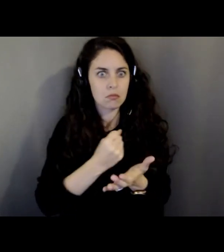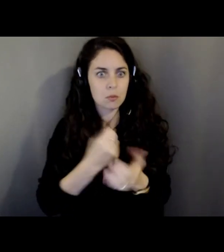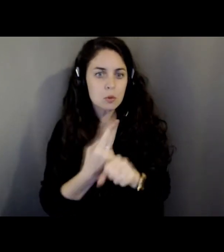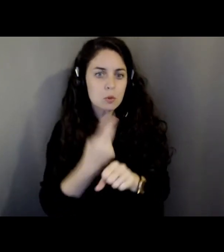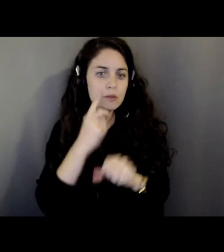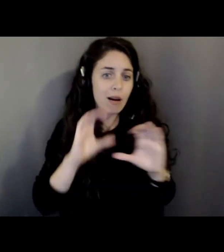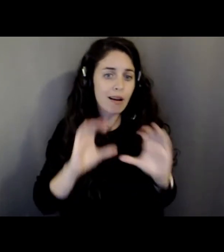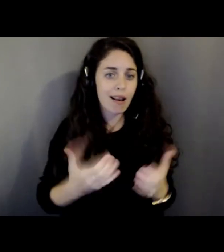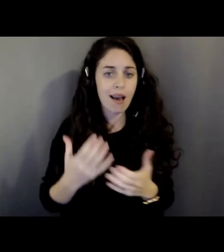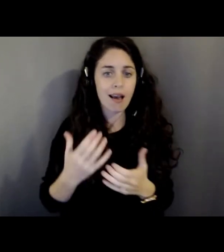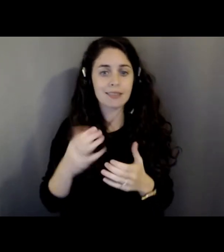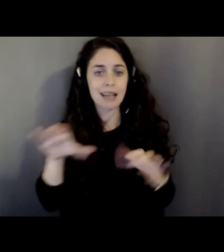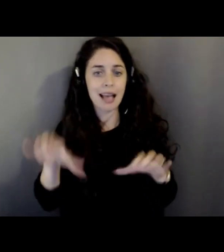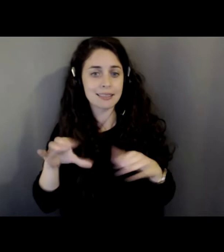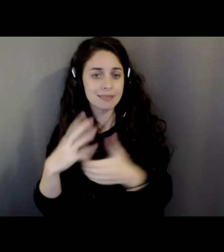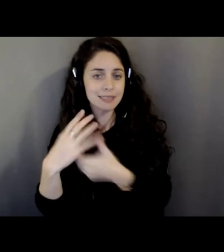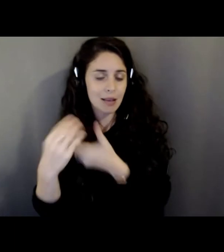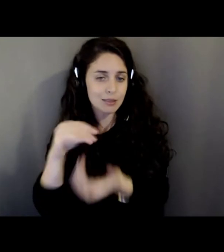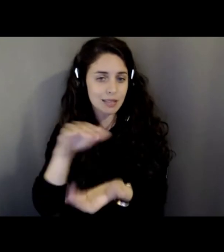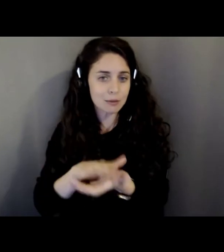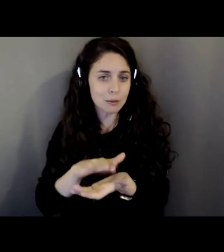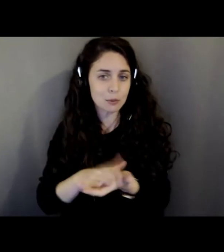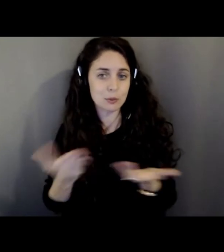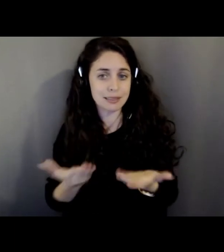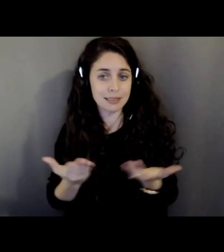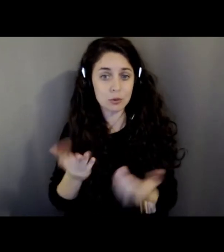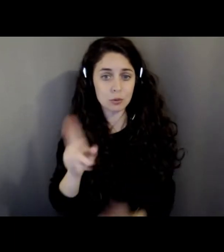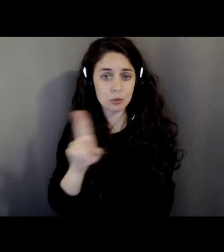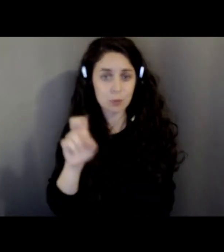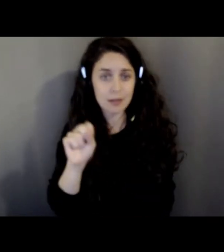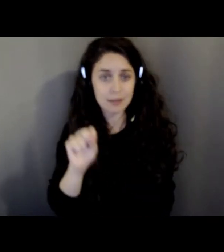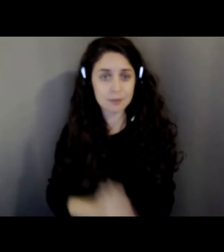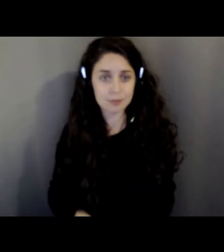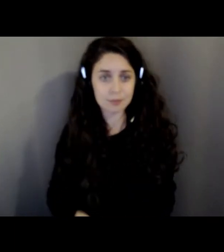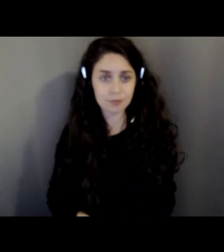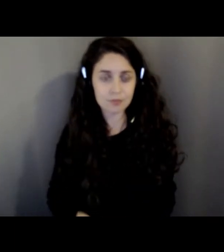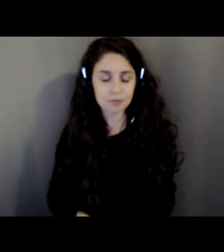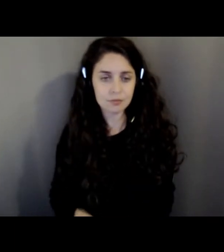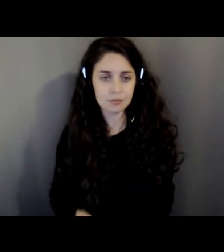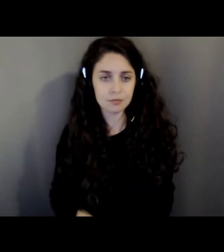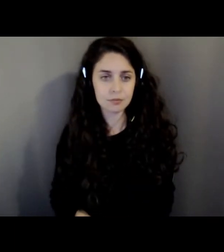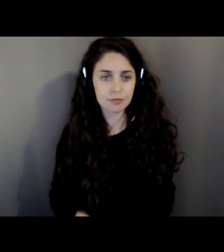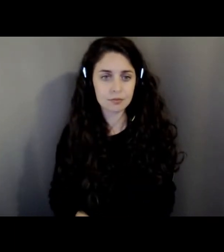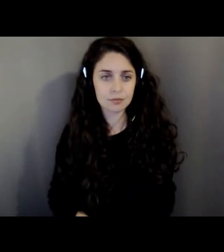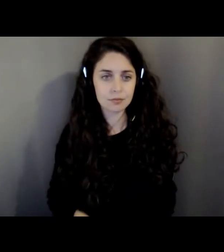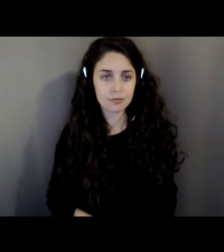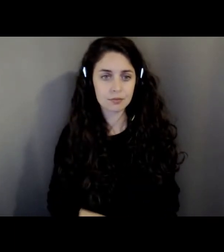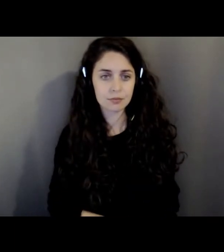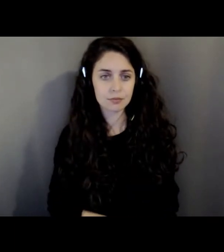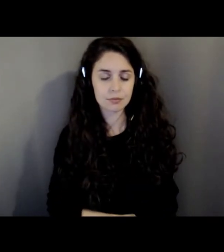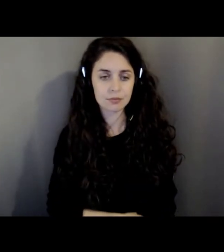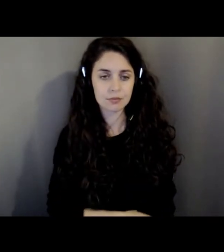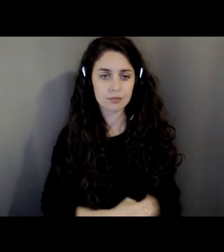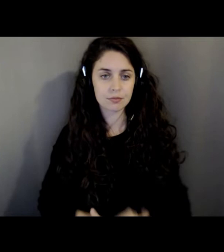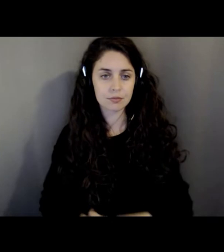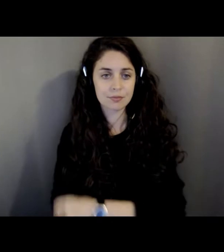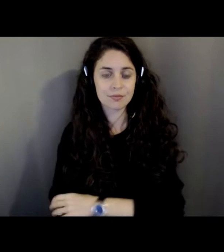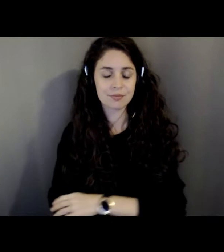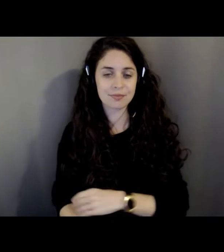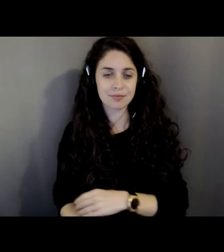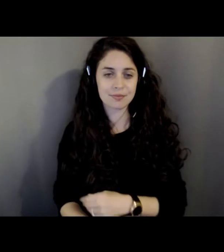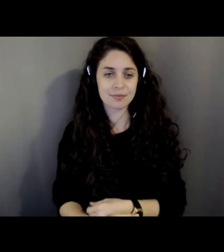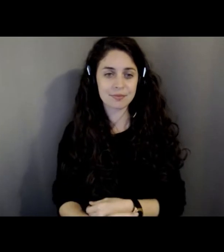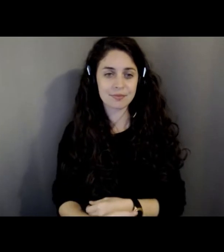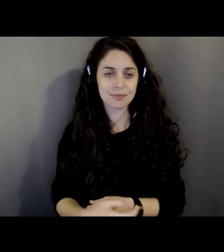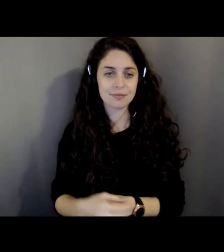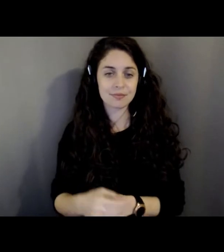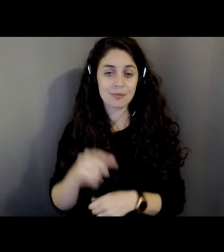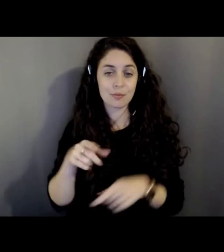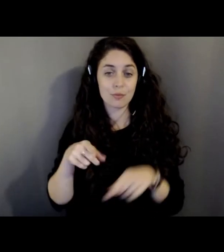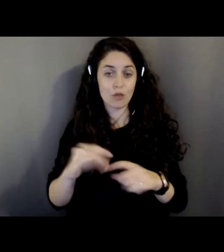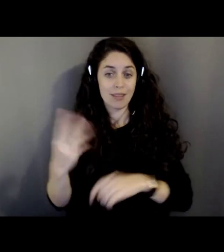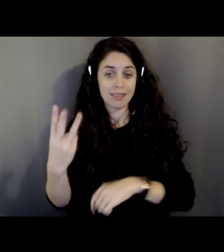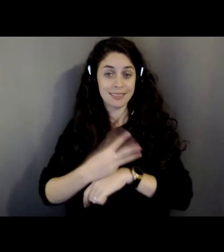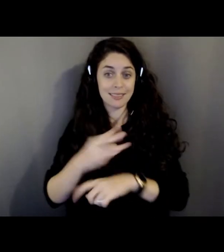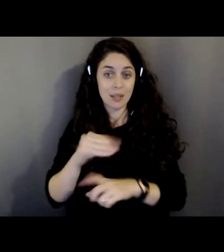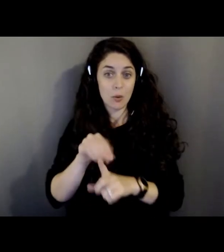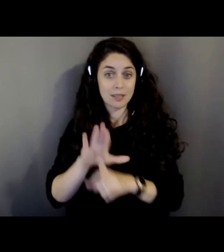US. One of the components weaved throughout the student six day orientation is building